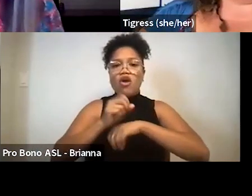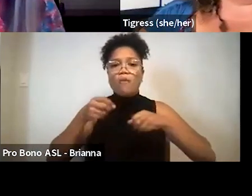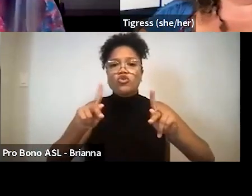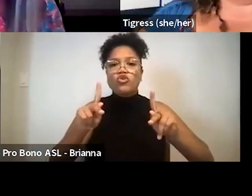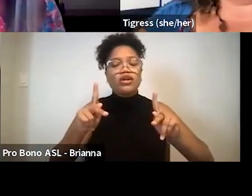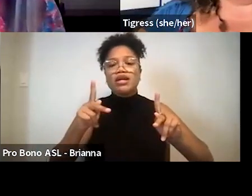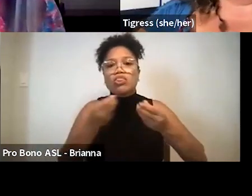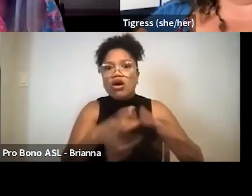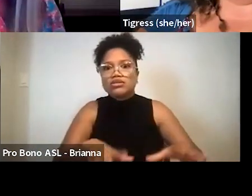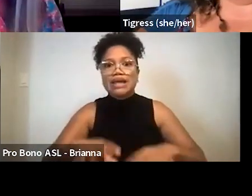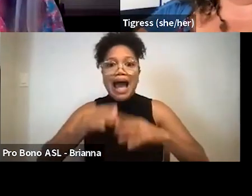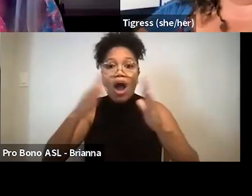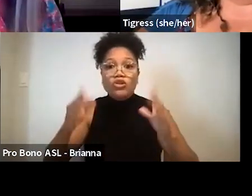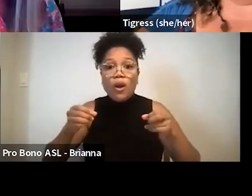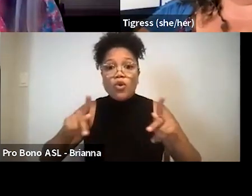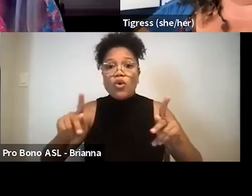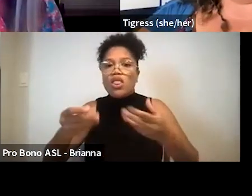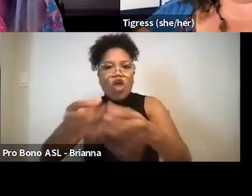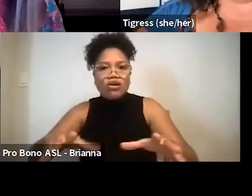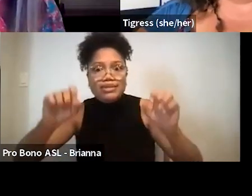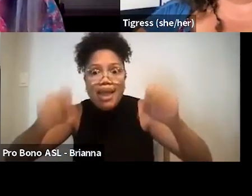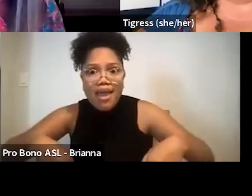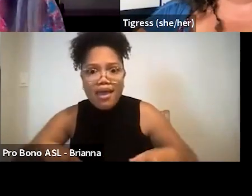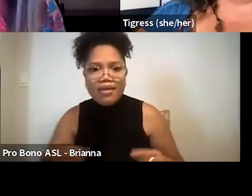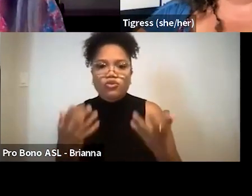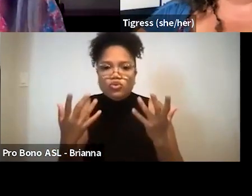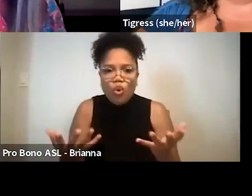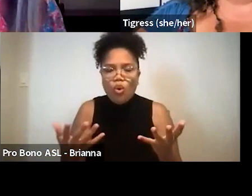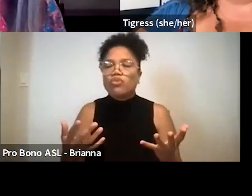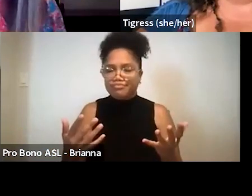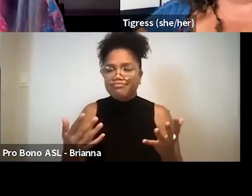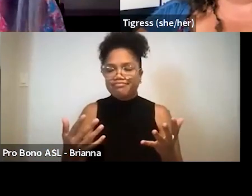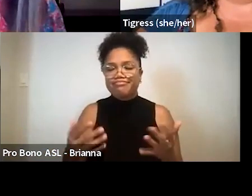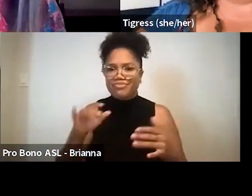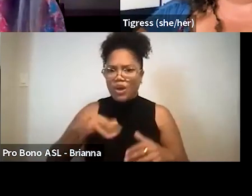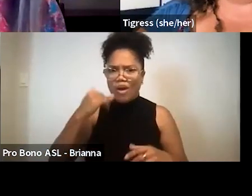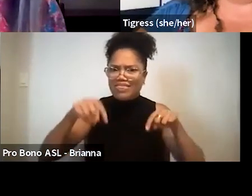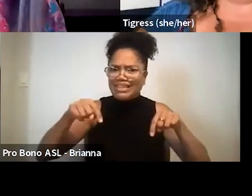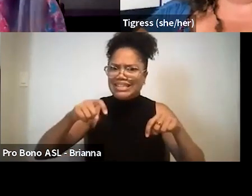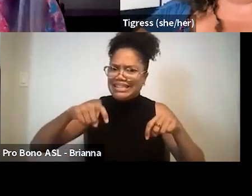And that really is the core of why this is important and why this needs to change. I think people are starting to wake up to that.